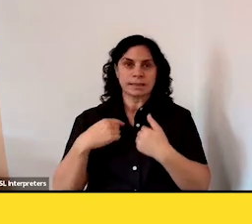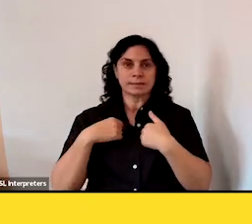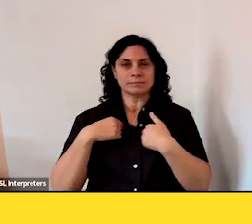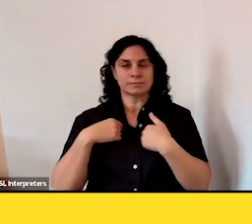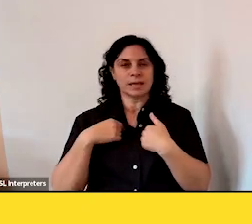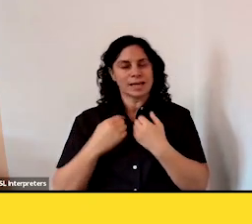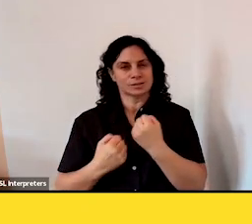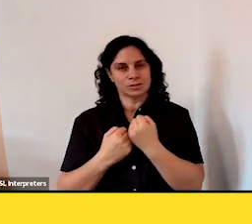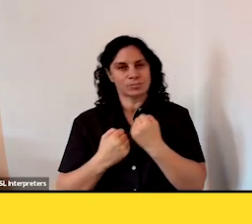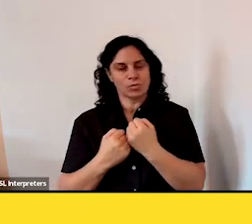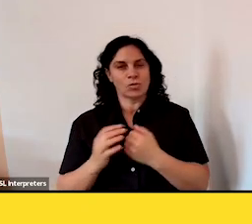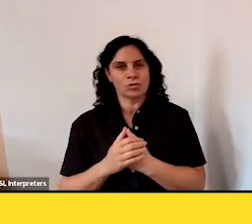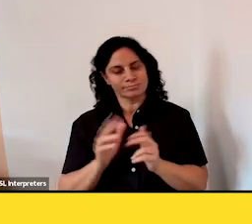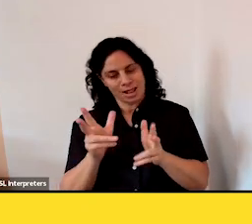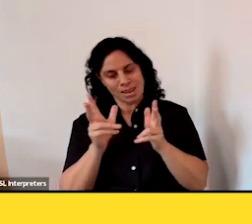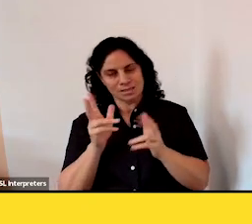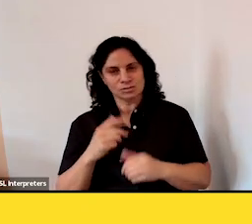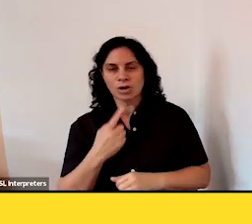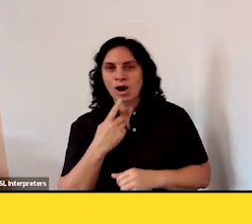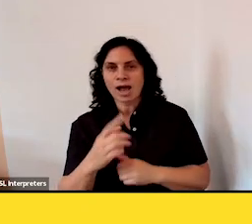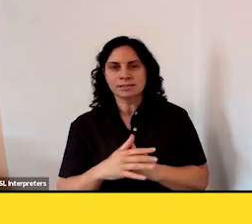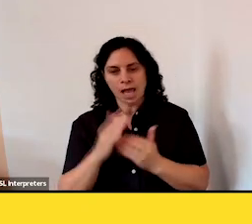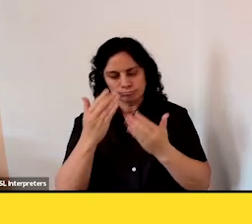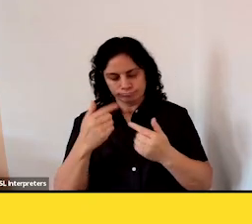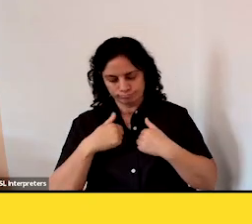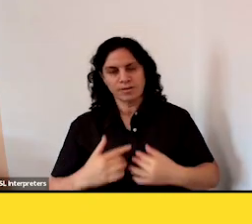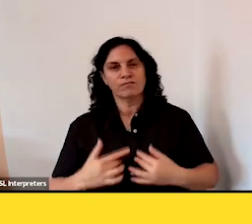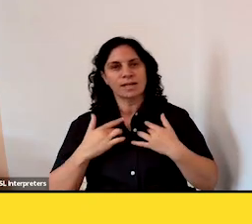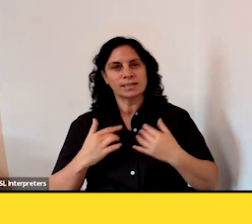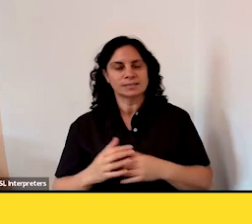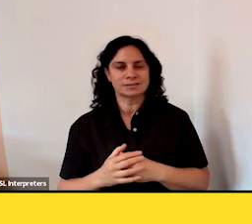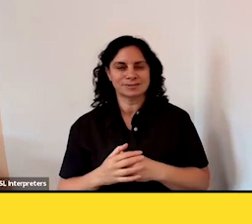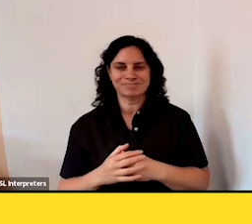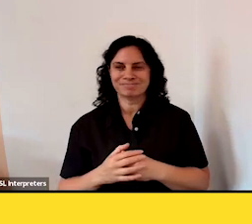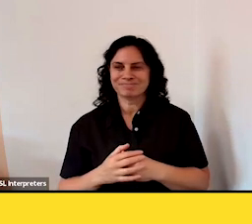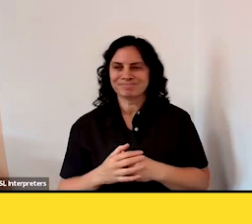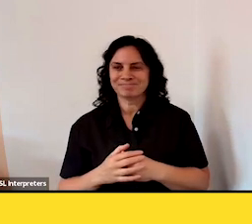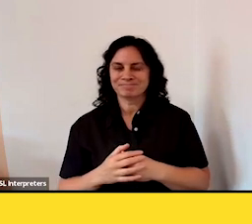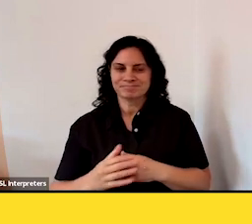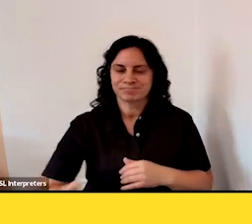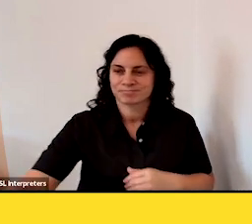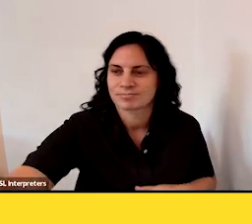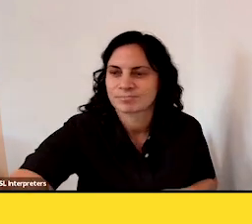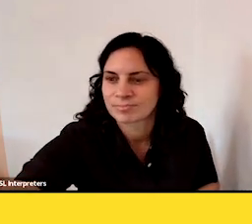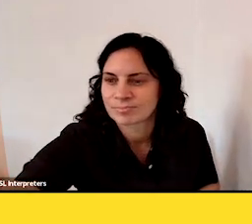that their friends listen to what they say and respect their feelings. Now there's a little bit more variation when we look at some of the items,